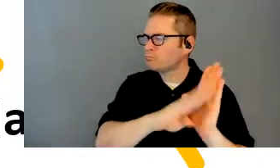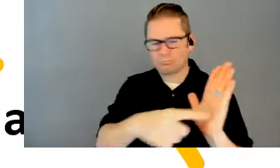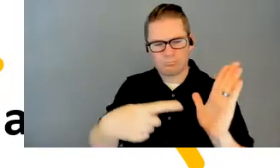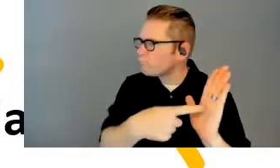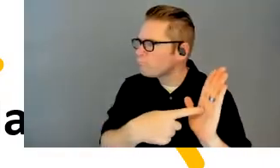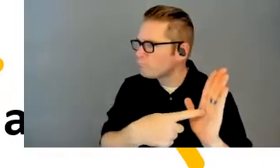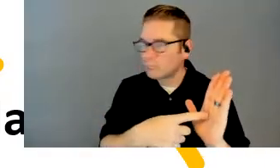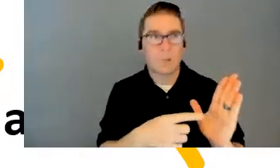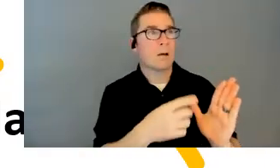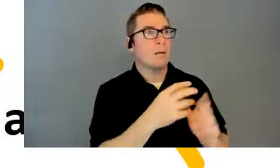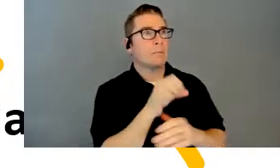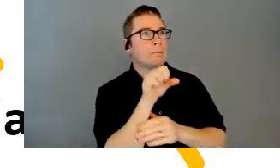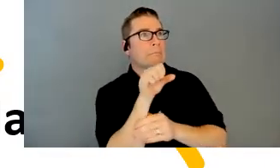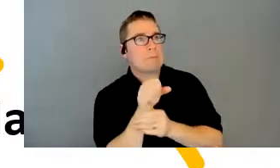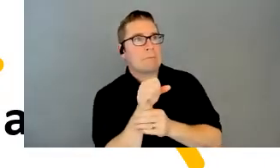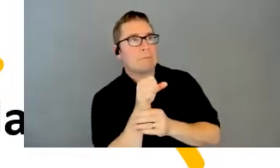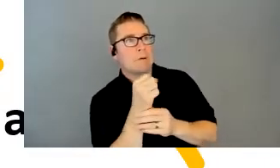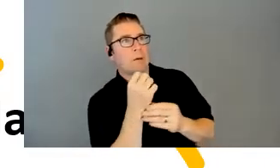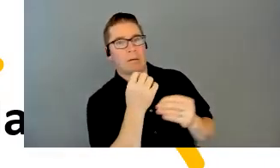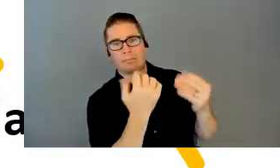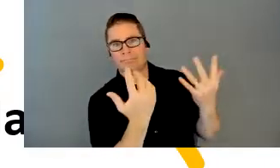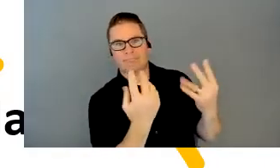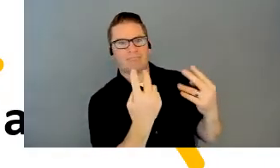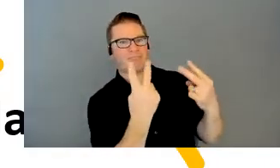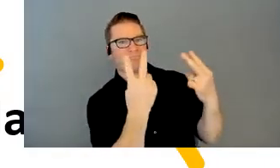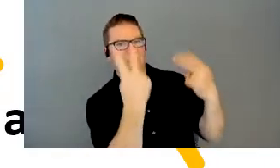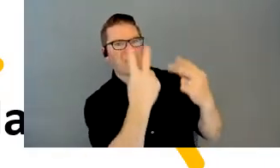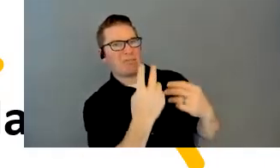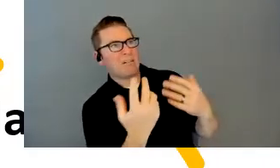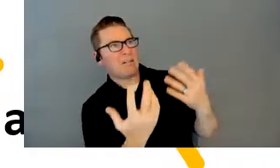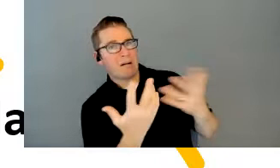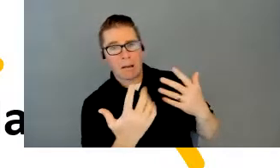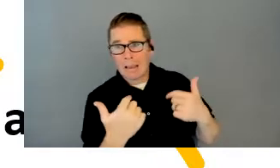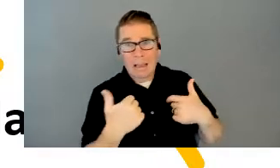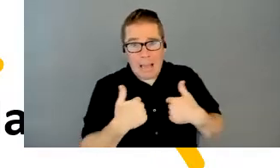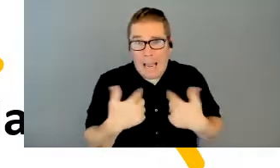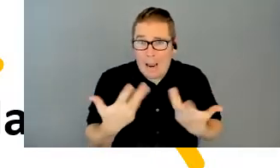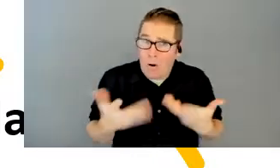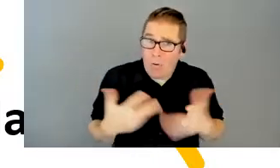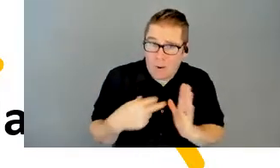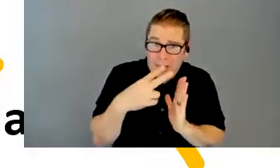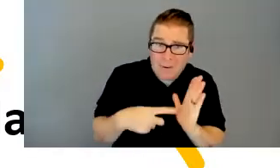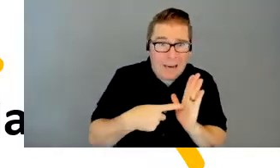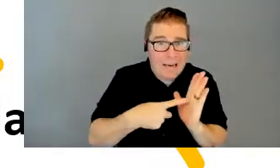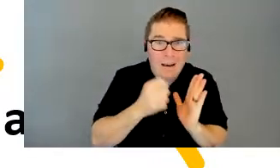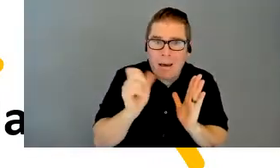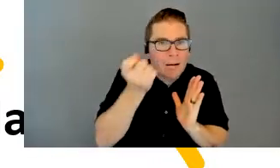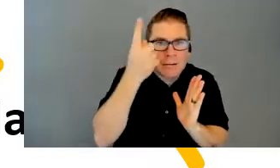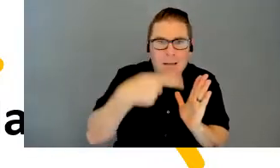very condescending to him that he had read the syllabus. He didn't understand something in the syllabus.